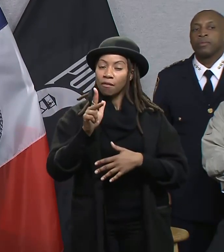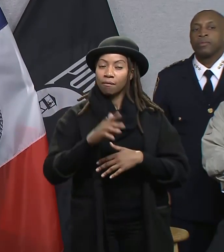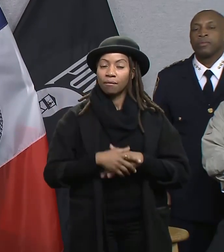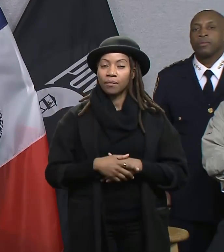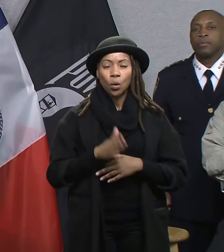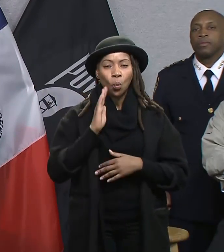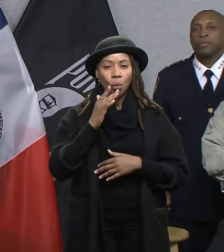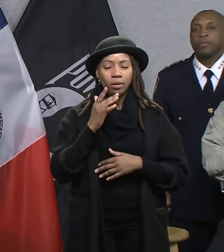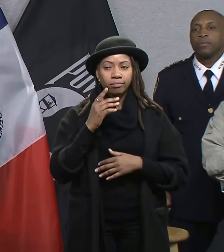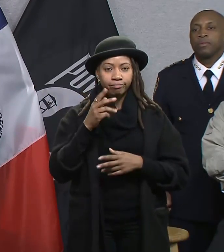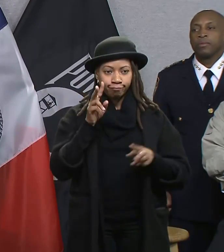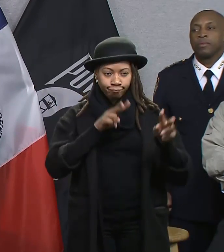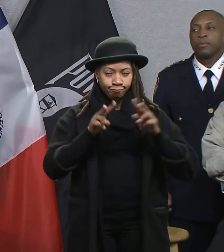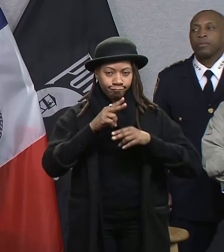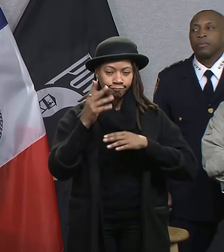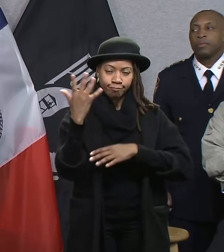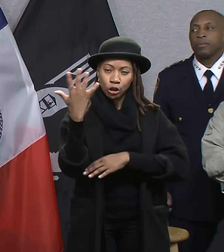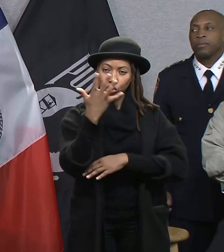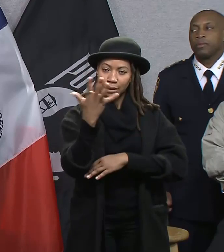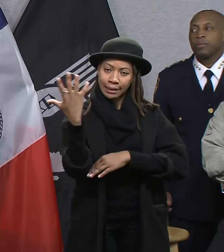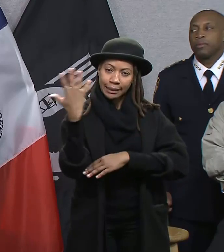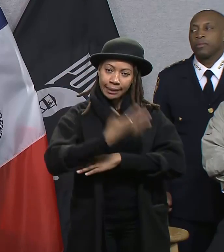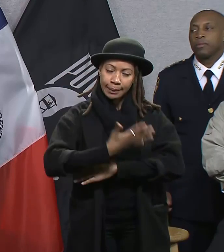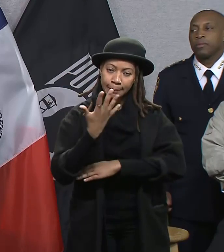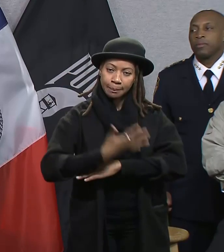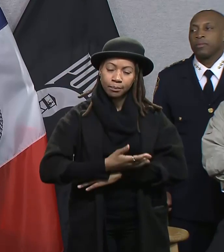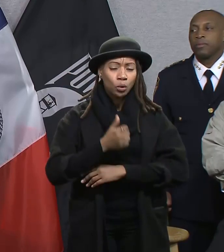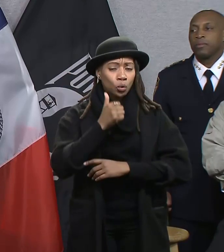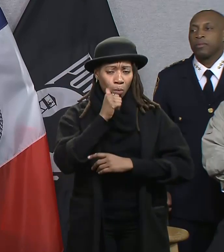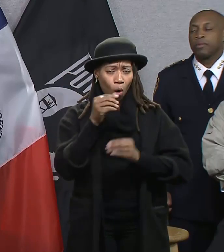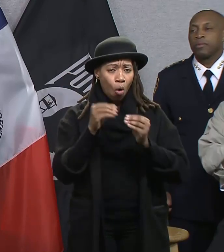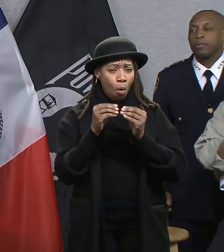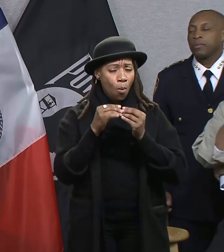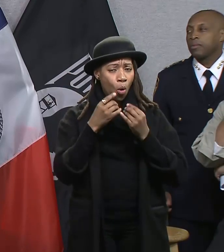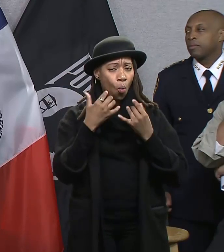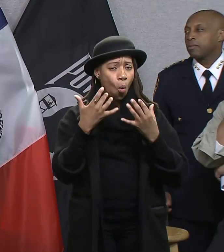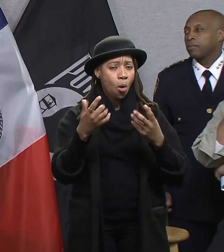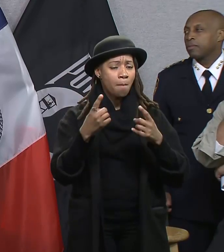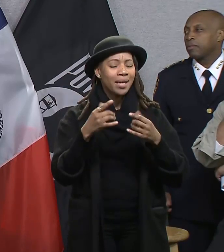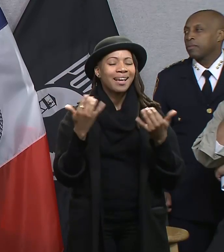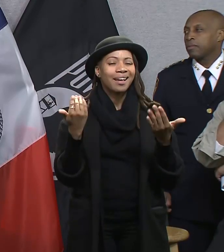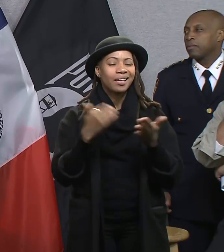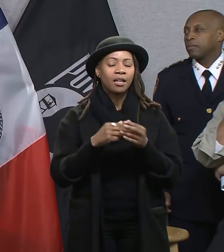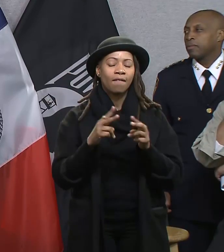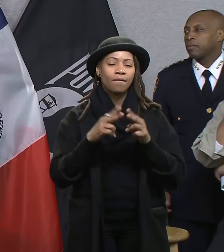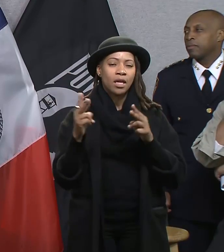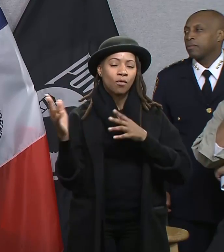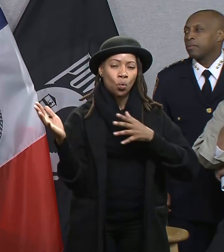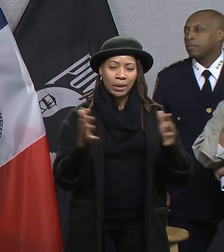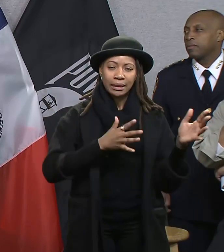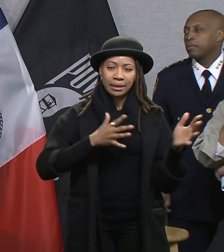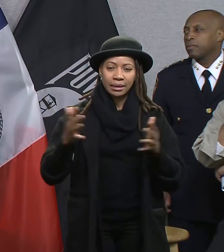WITH GUSTS OF 25- 30 MH,P SO WE WILL BE WATCHIN G